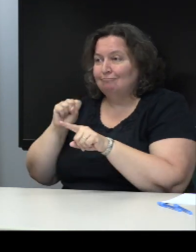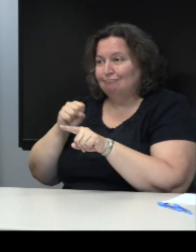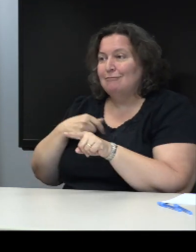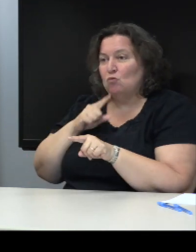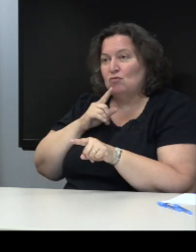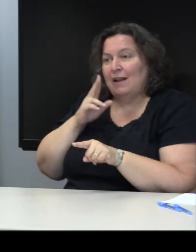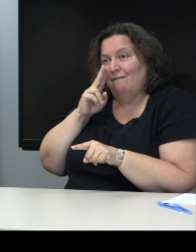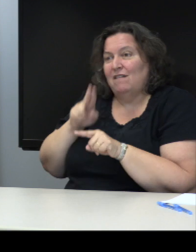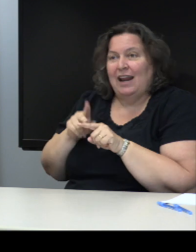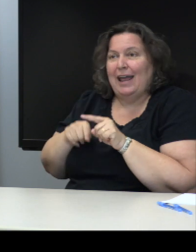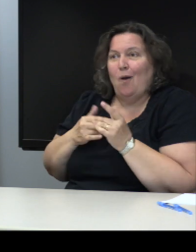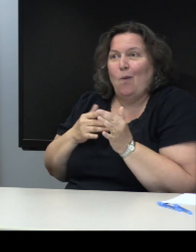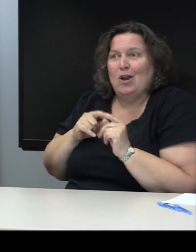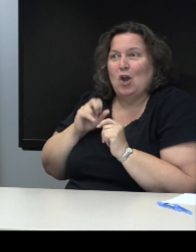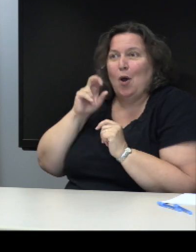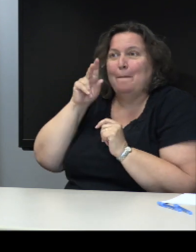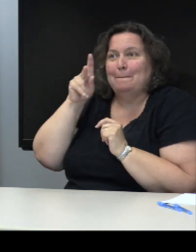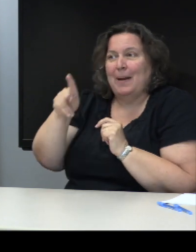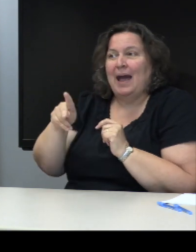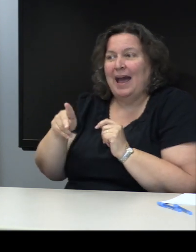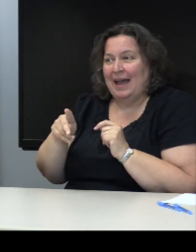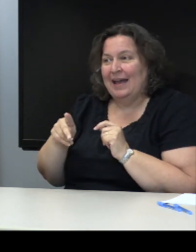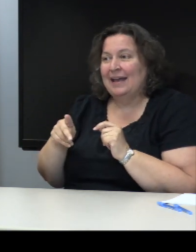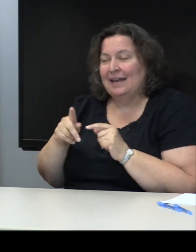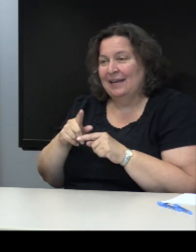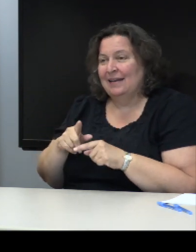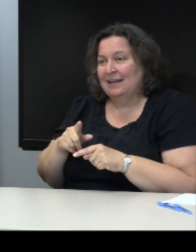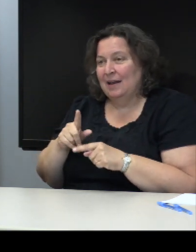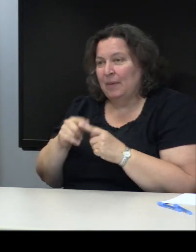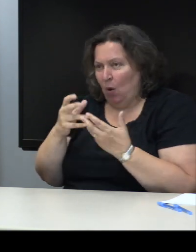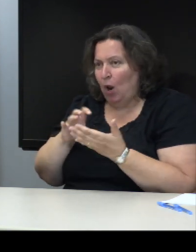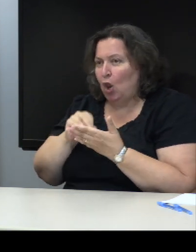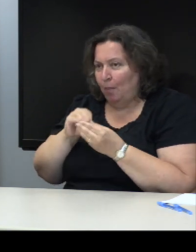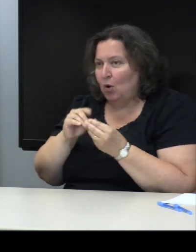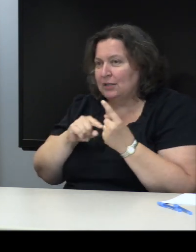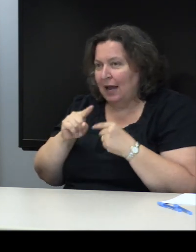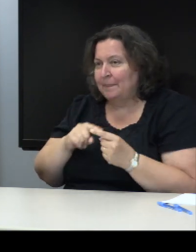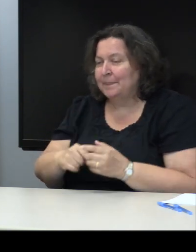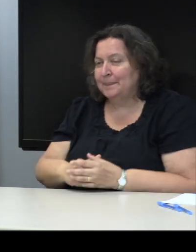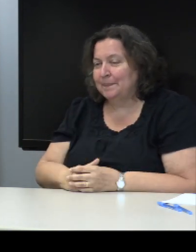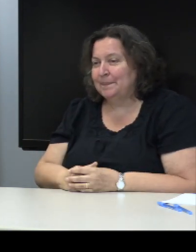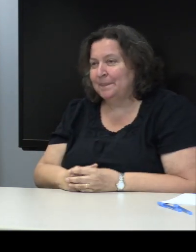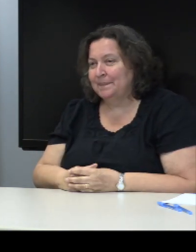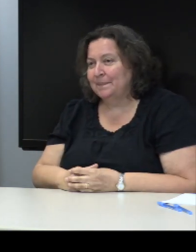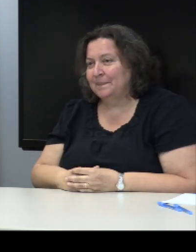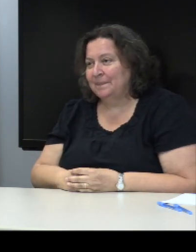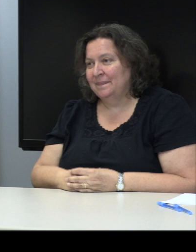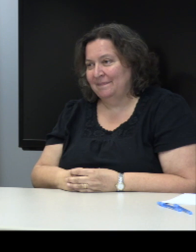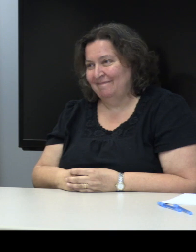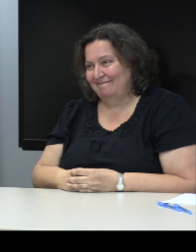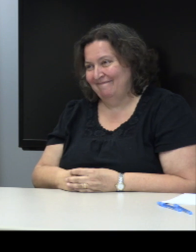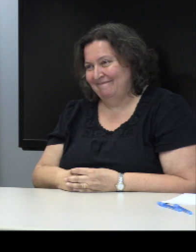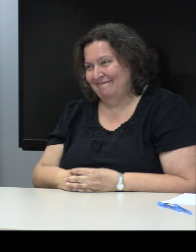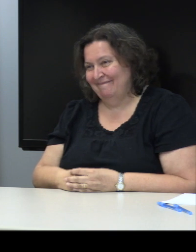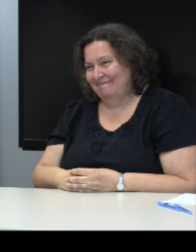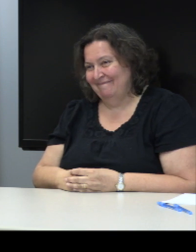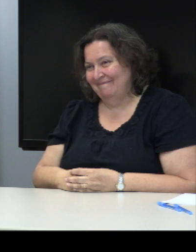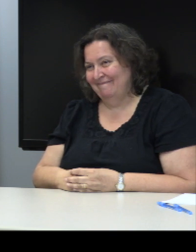I can't wait to go back, but I do really want to learn more sign. Jay: It is so good to hear that Norah is getting opportunities like this.